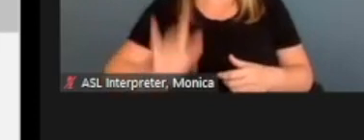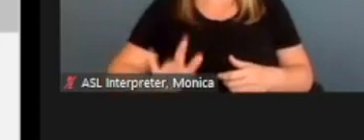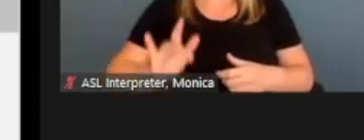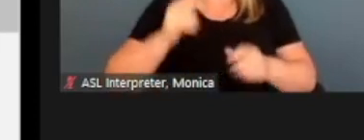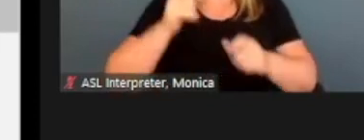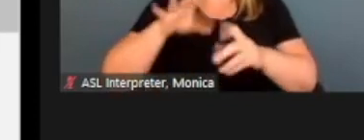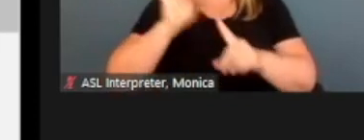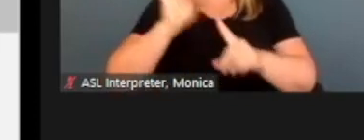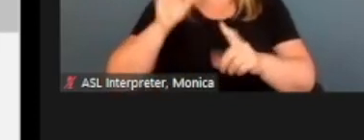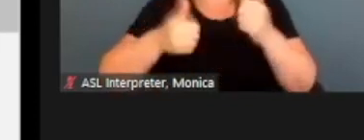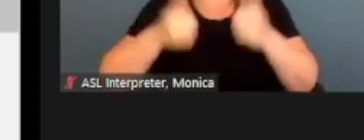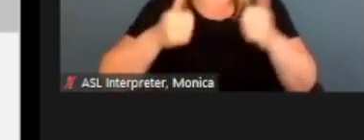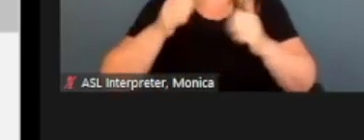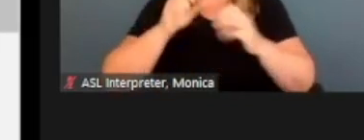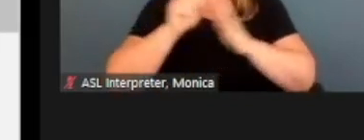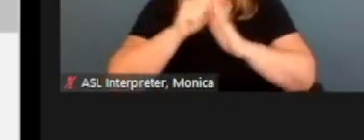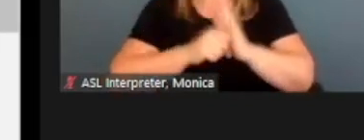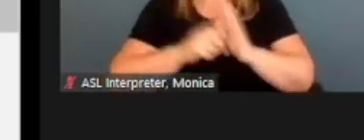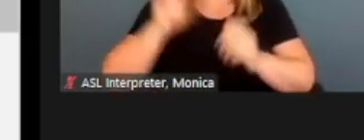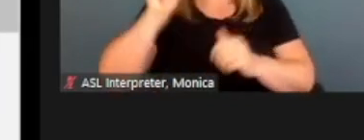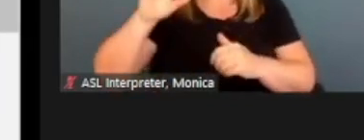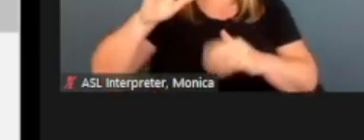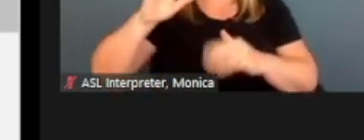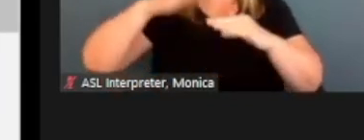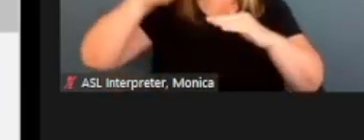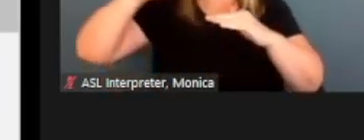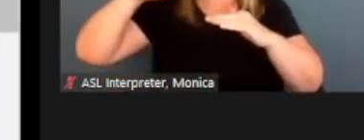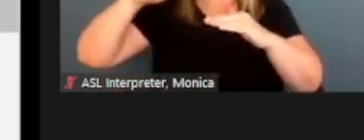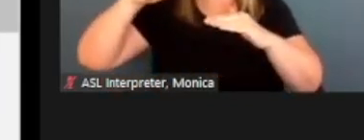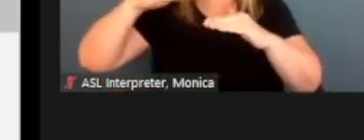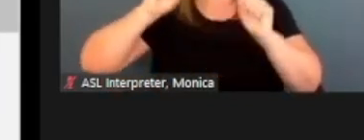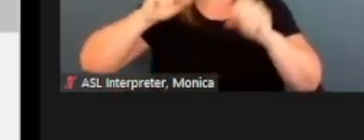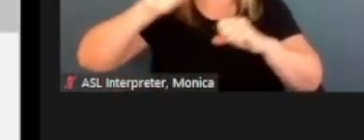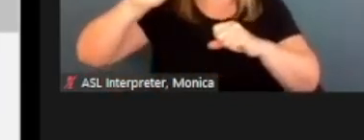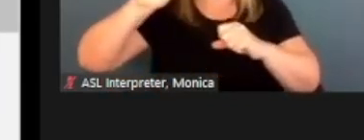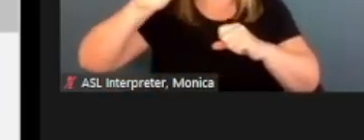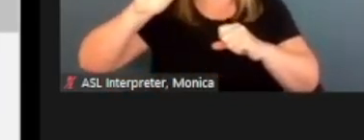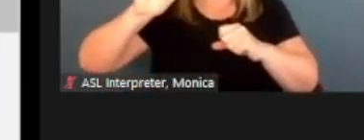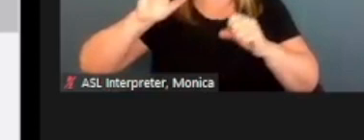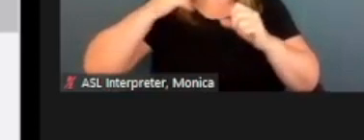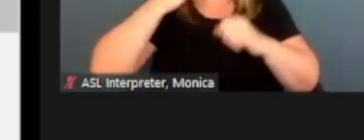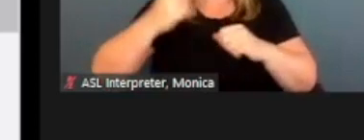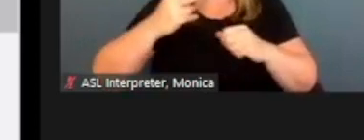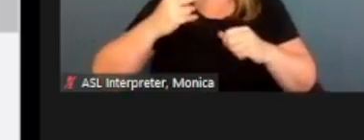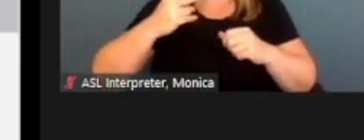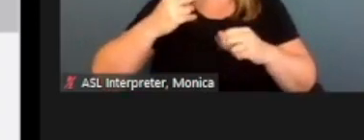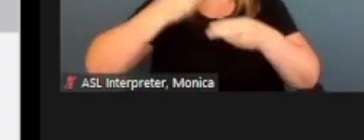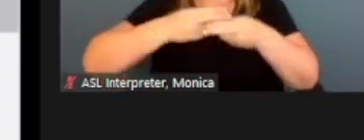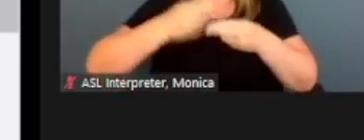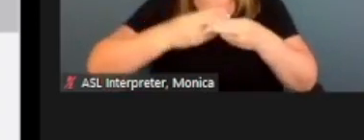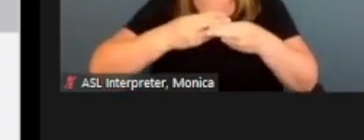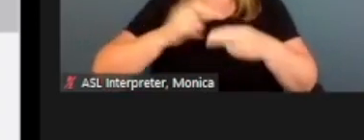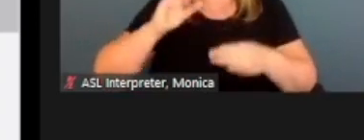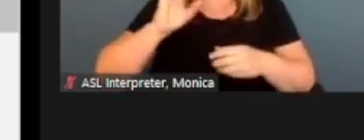North Carolina is at the top, so they can select that and then they can see that there's the Eastern band of Cherokee Indians